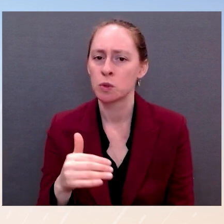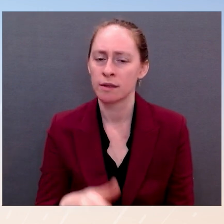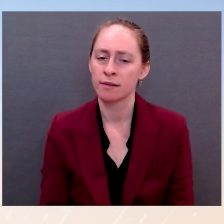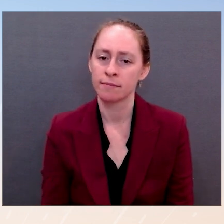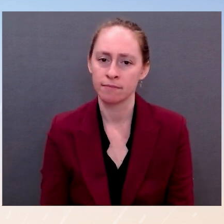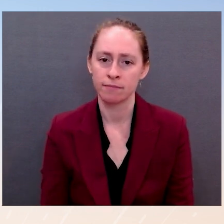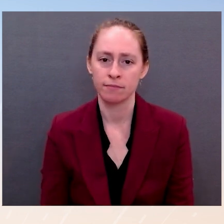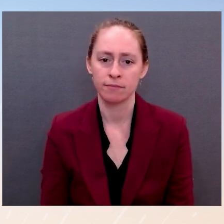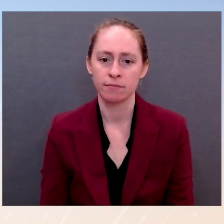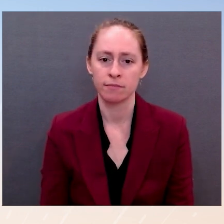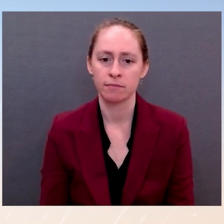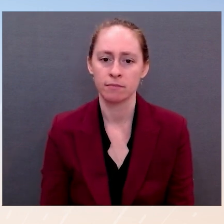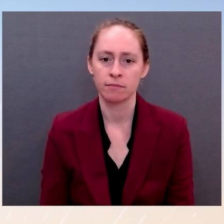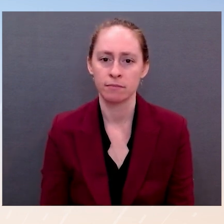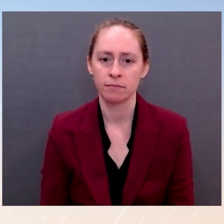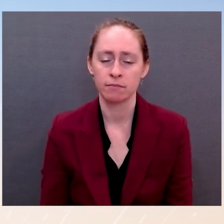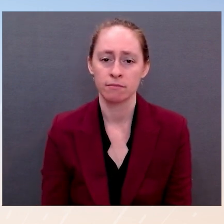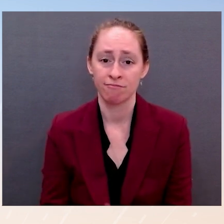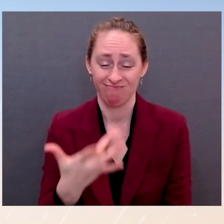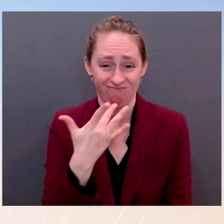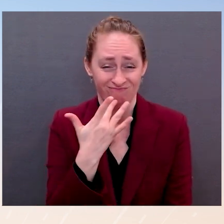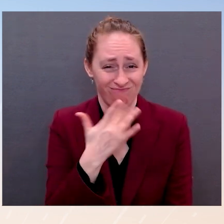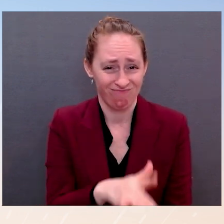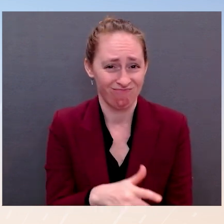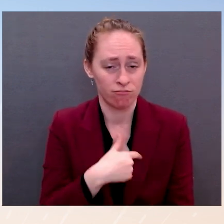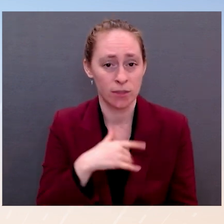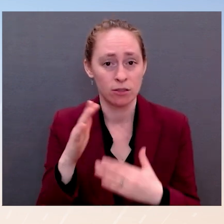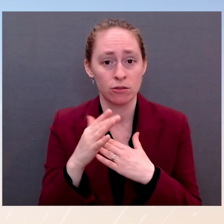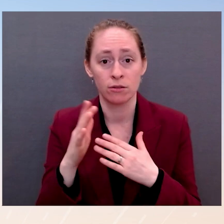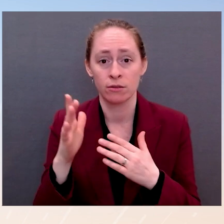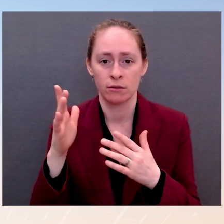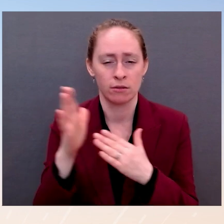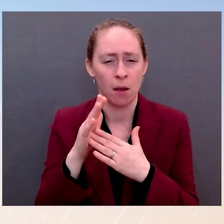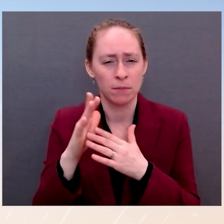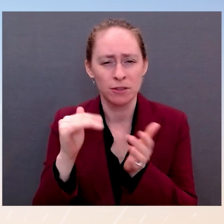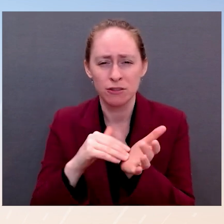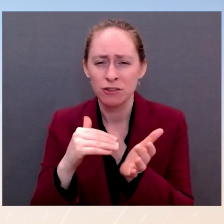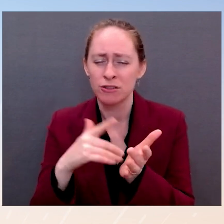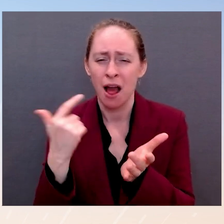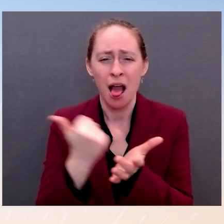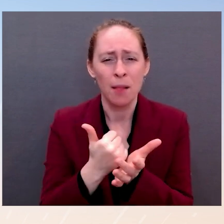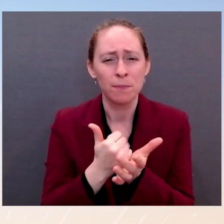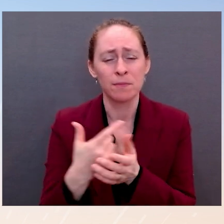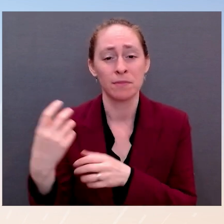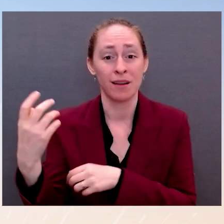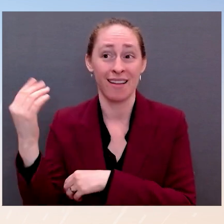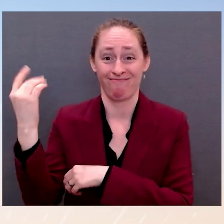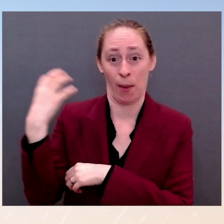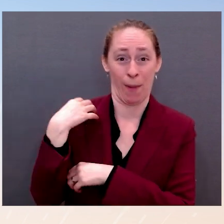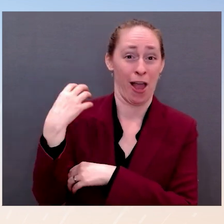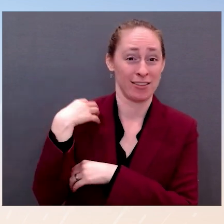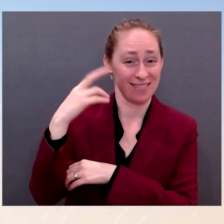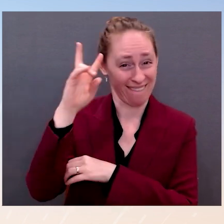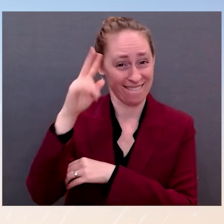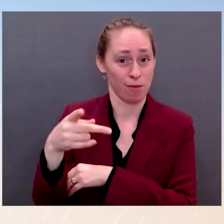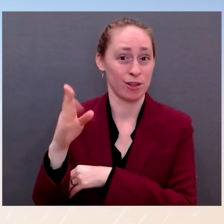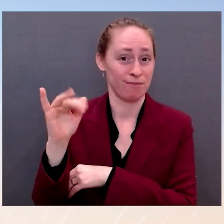Fortunately for me, I had great doctors, I had a supportive family. I had a boss, President Biden,